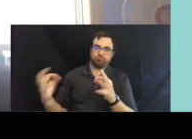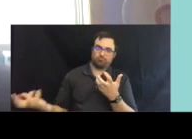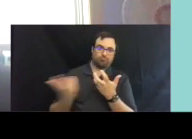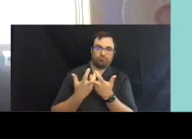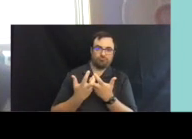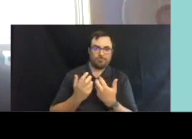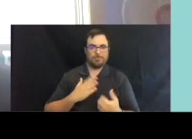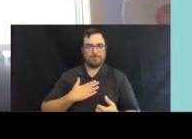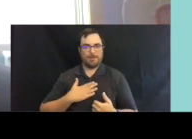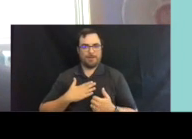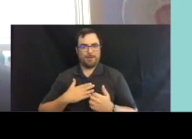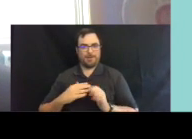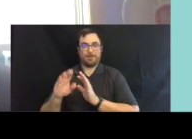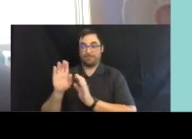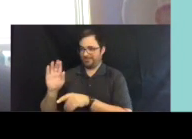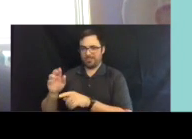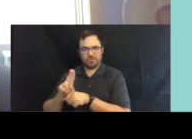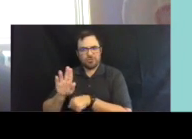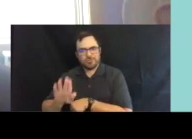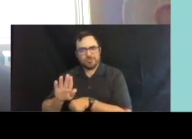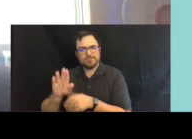use their background knowledge on that to build some vocabulary